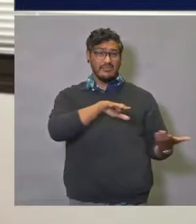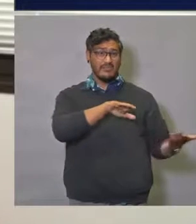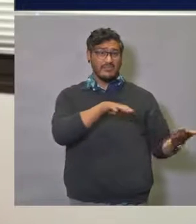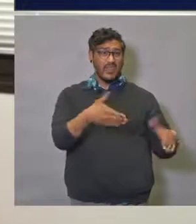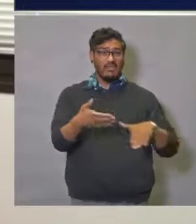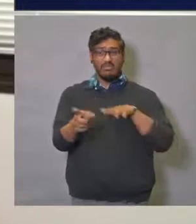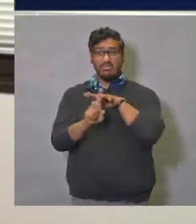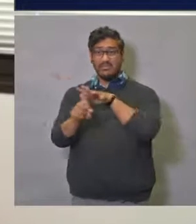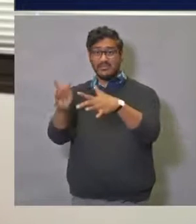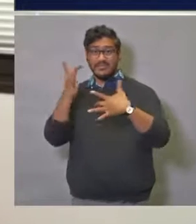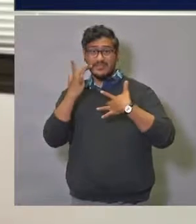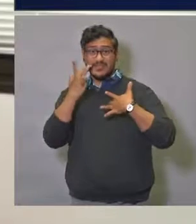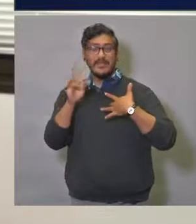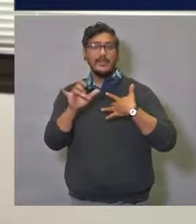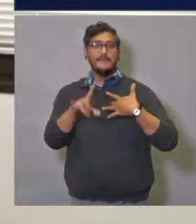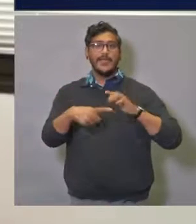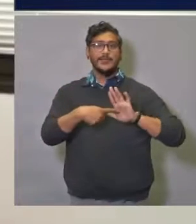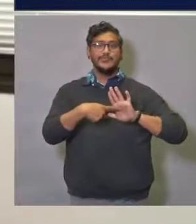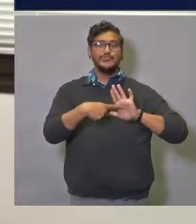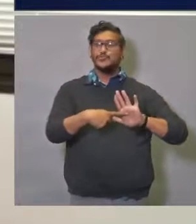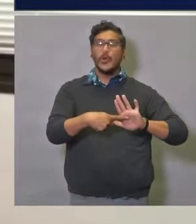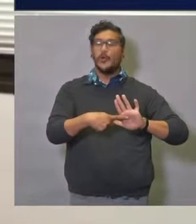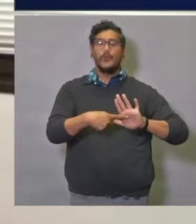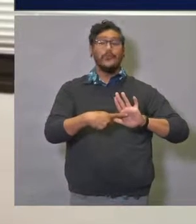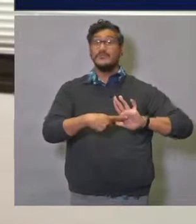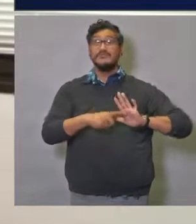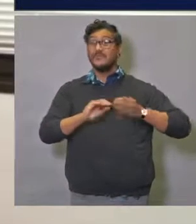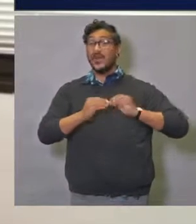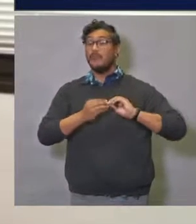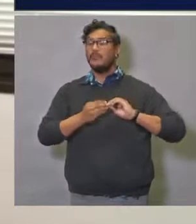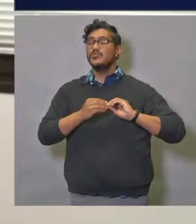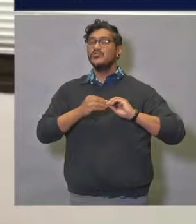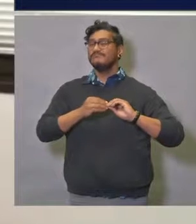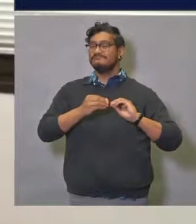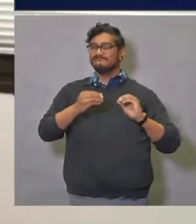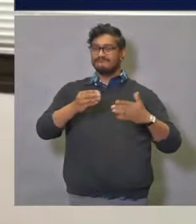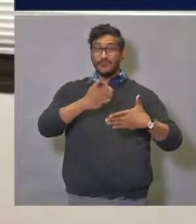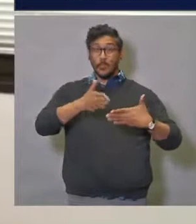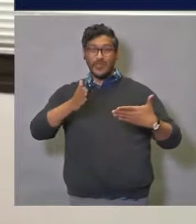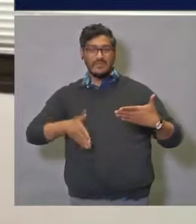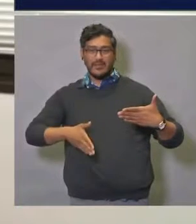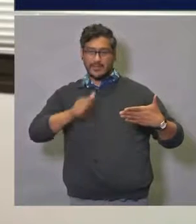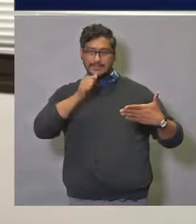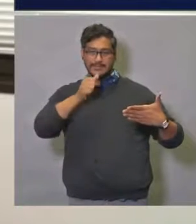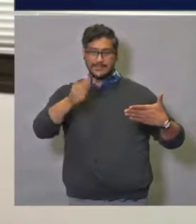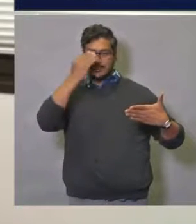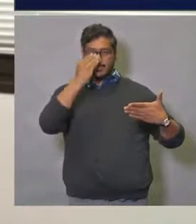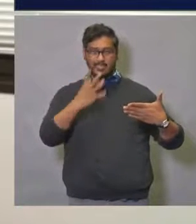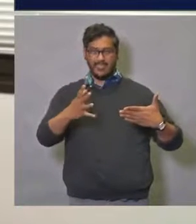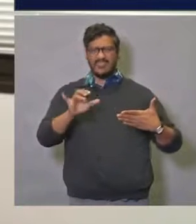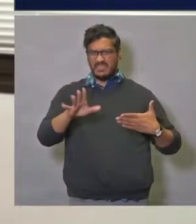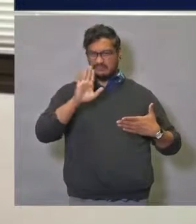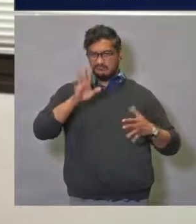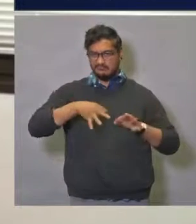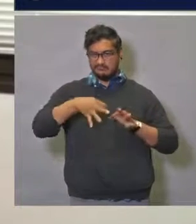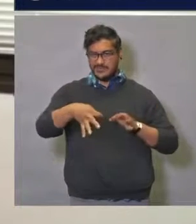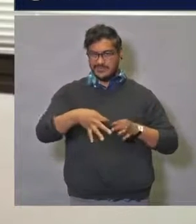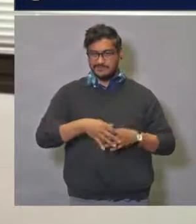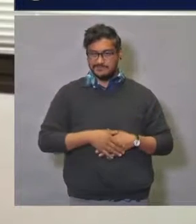ACTUALIZARLO SOBRE NUESTRAS CIFRAS DIARIAS, COMO RECORDATORIO LA DISMINUCIÓN EN